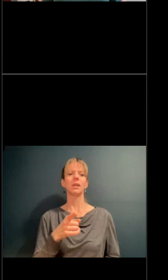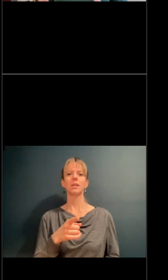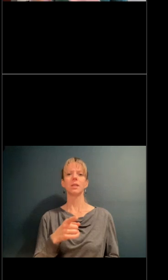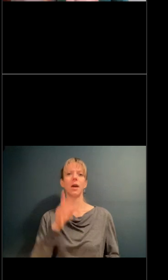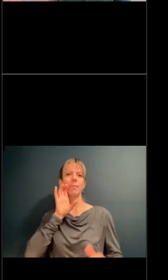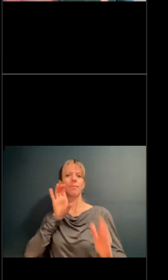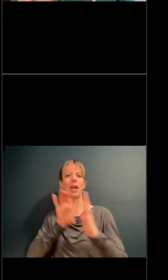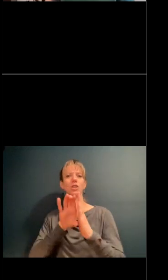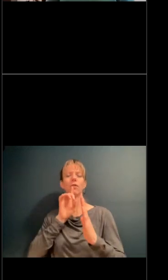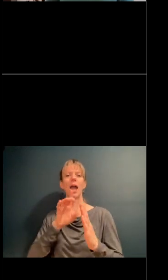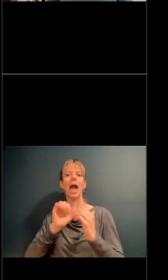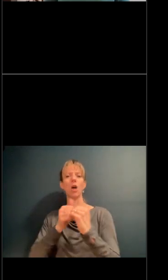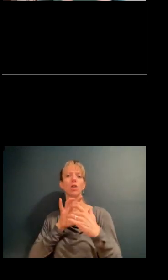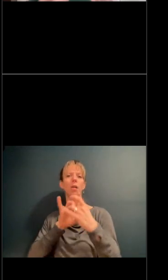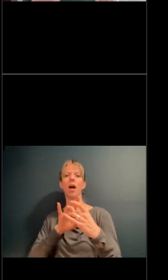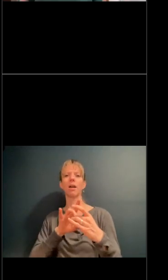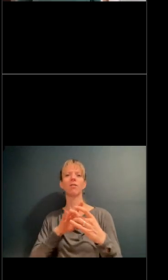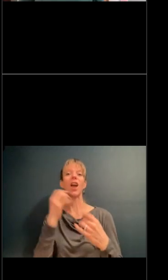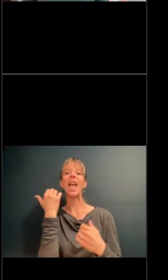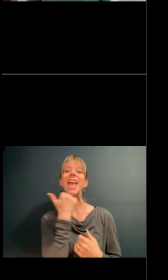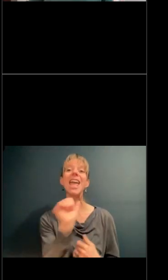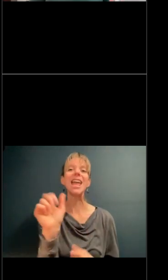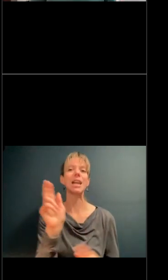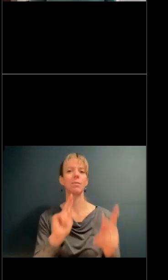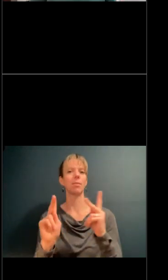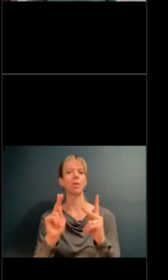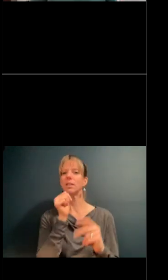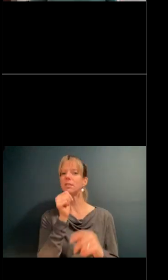These aren't special needs on the screen, they're ordinary needs and the kinds of things